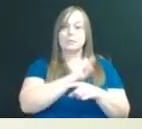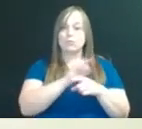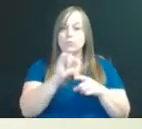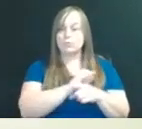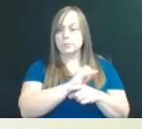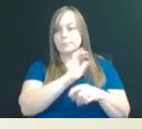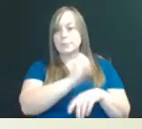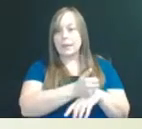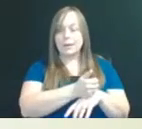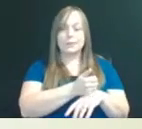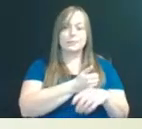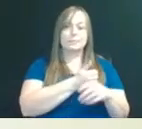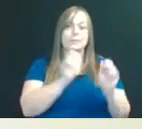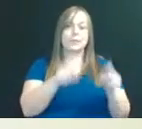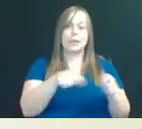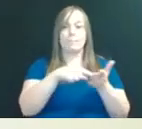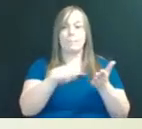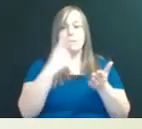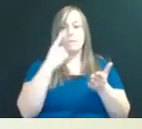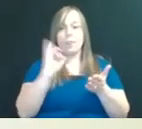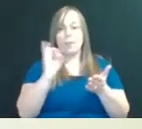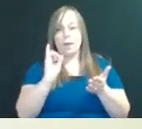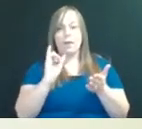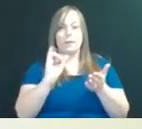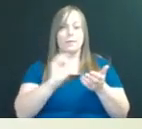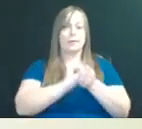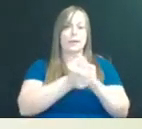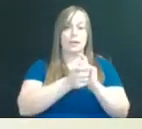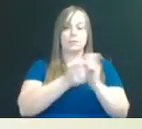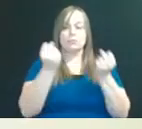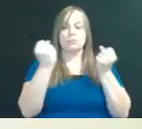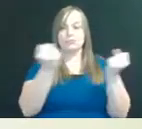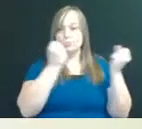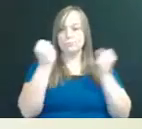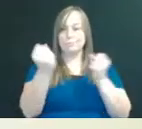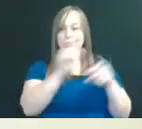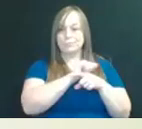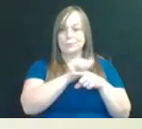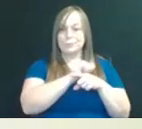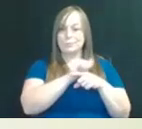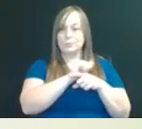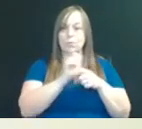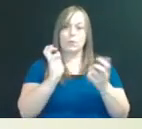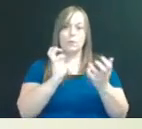They can pay for things like adaptive driver training or training or vehicle modifications.